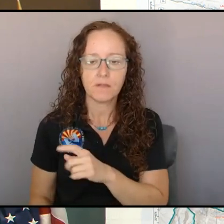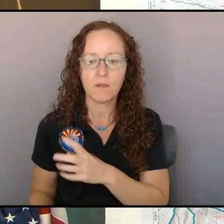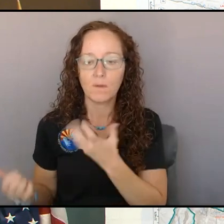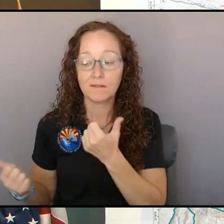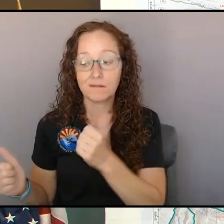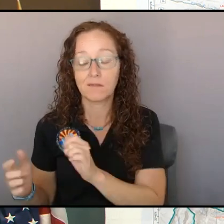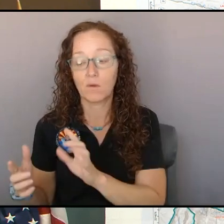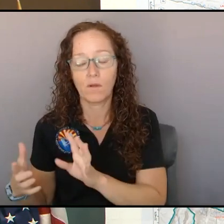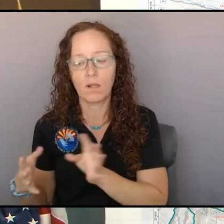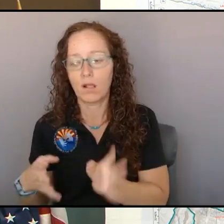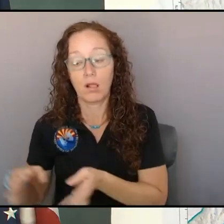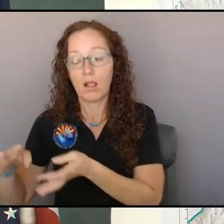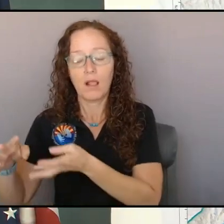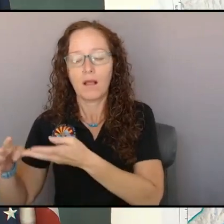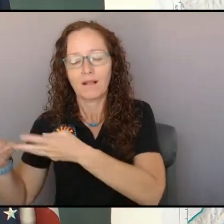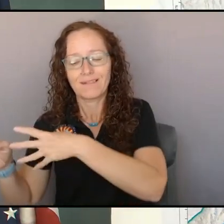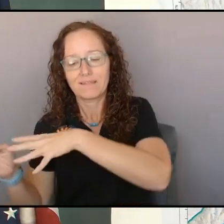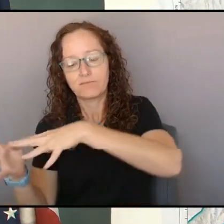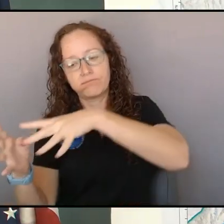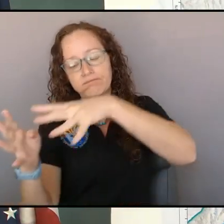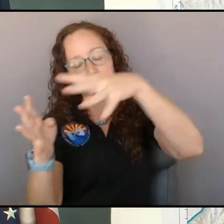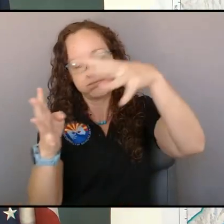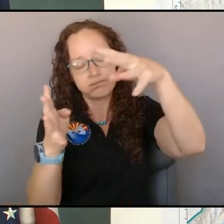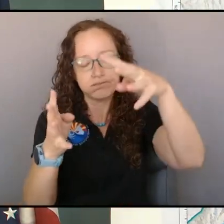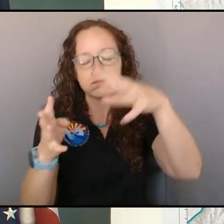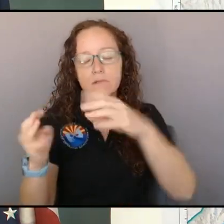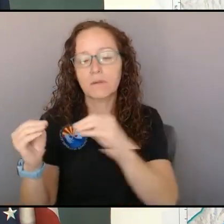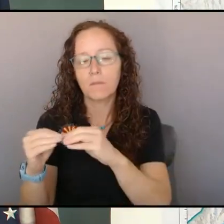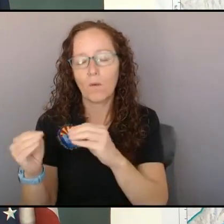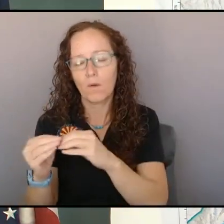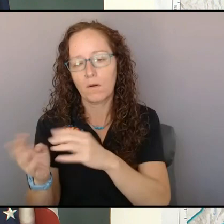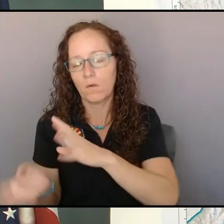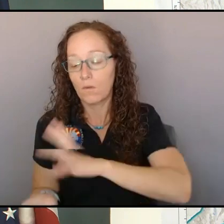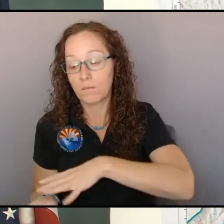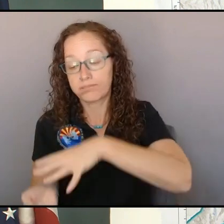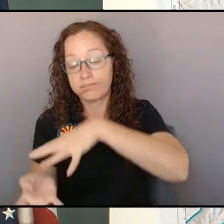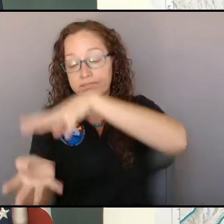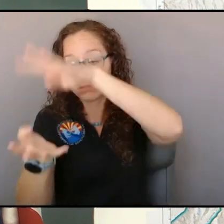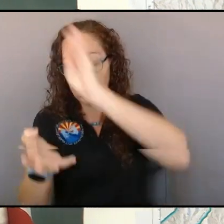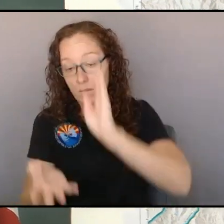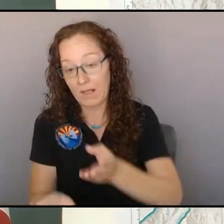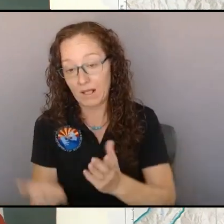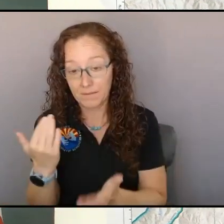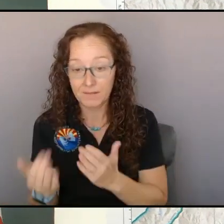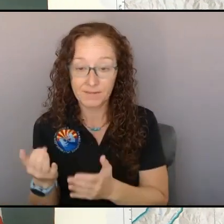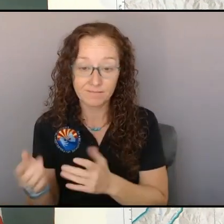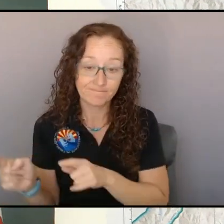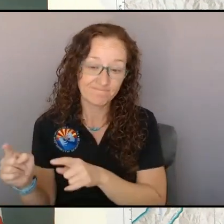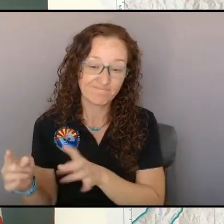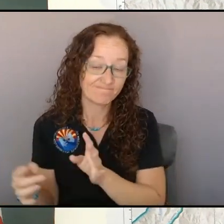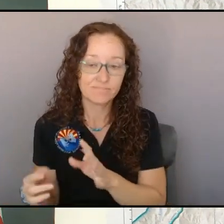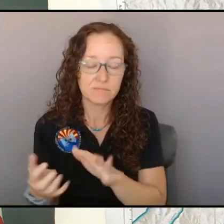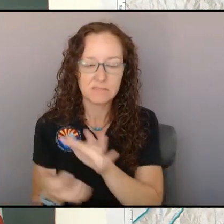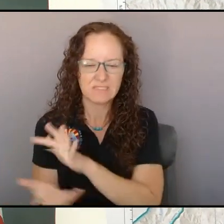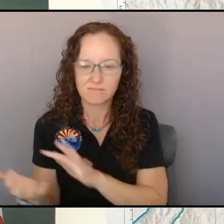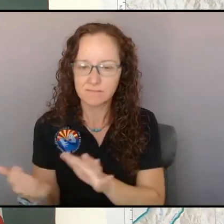westerly influence, perhaps a little bit more due south. And some of the ways that we'll see that especially, is in and along